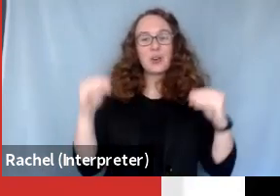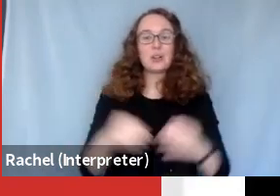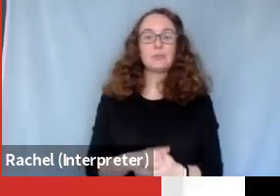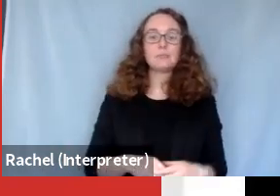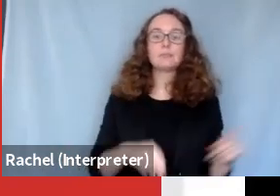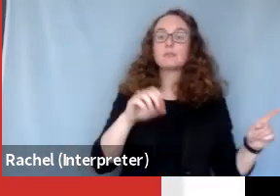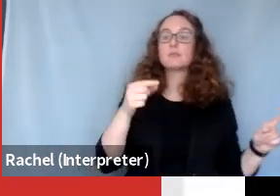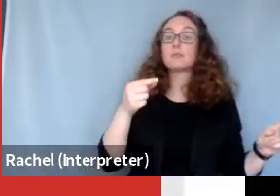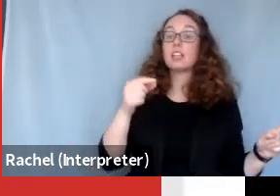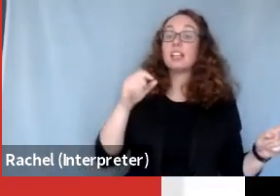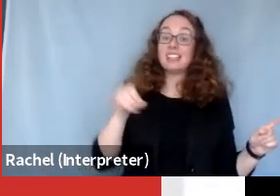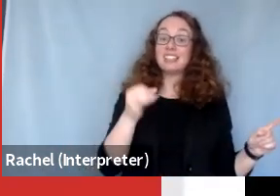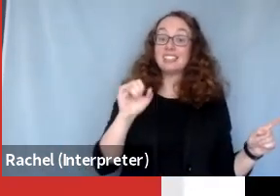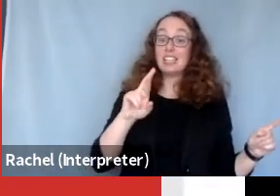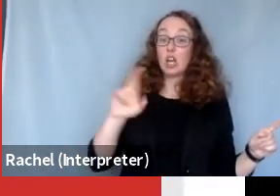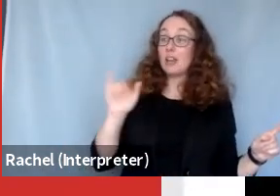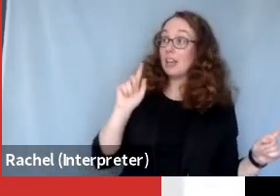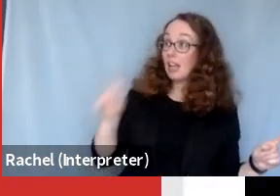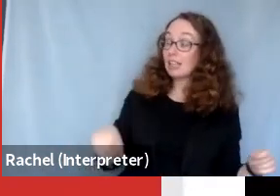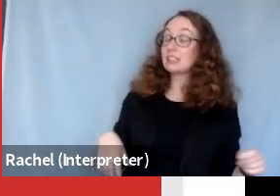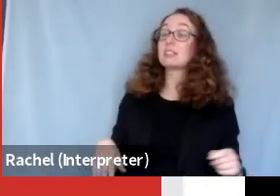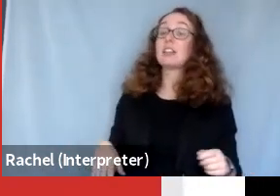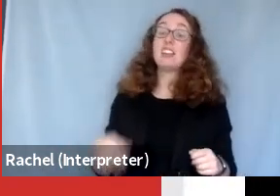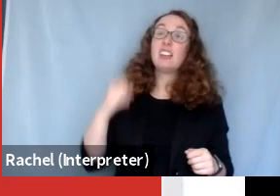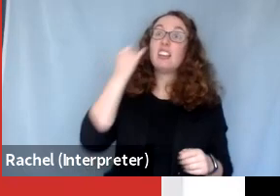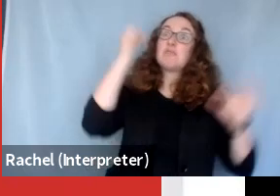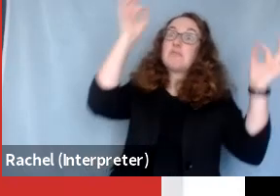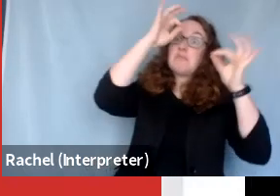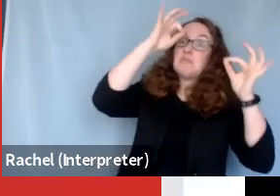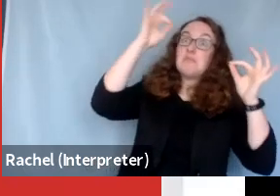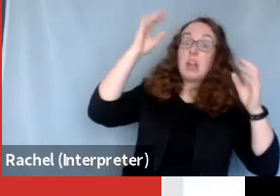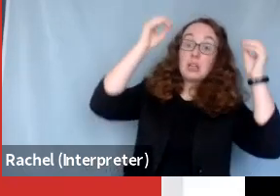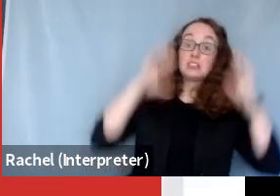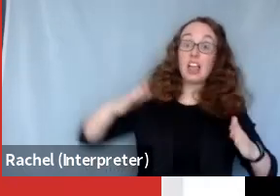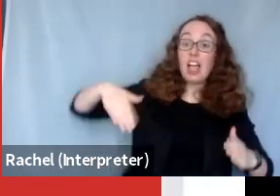what books you will need, if your professor hasn't posted it yet?